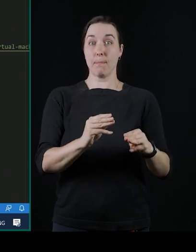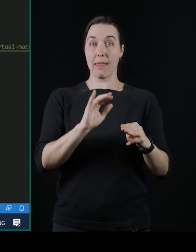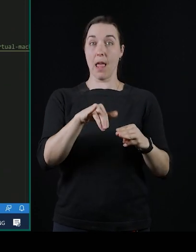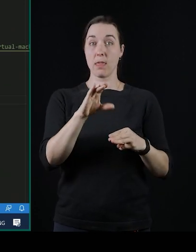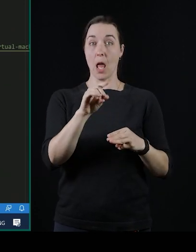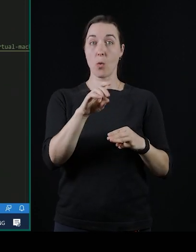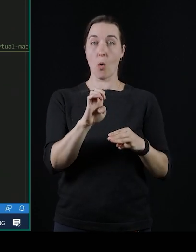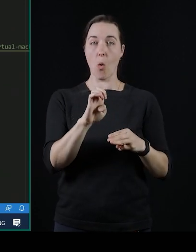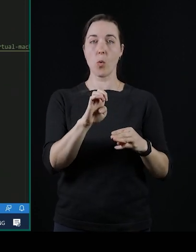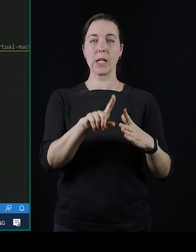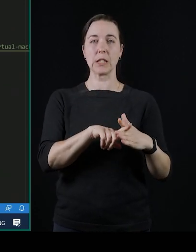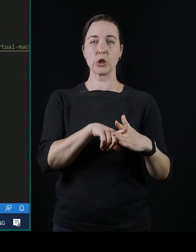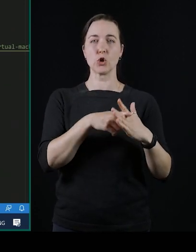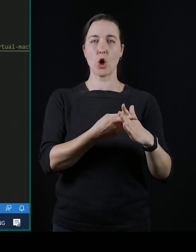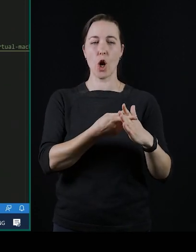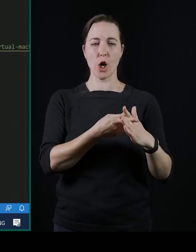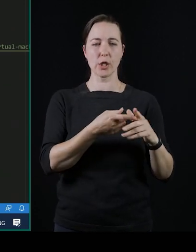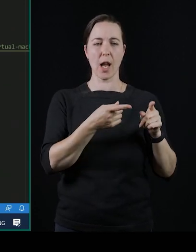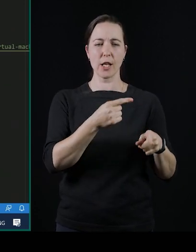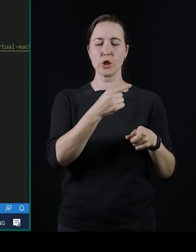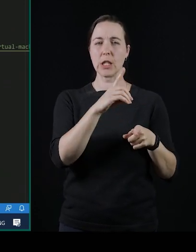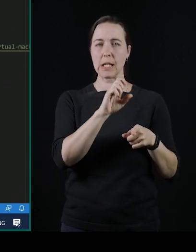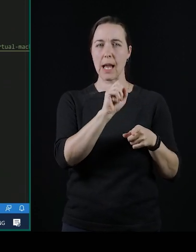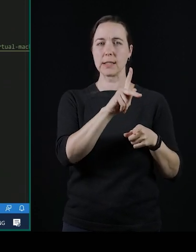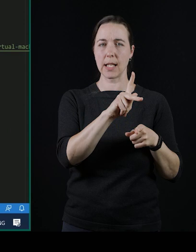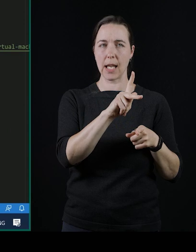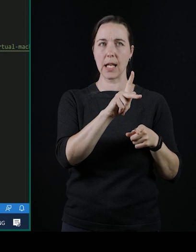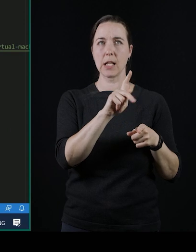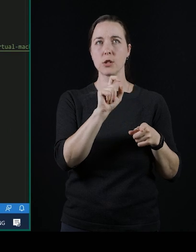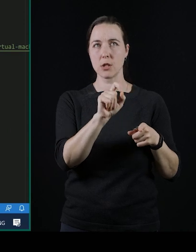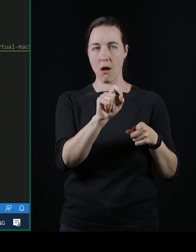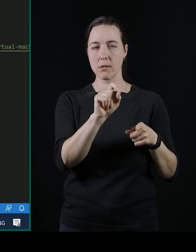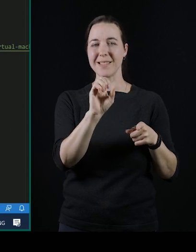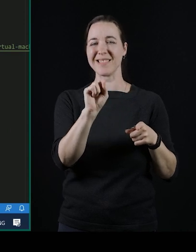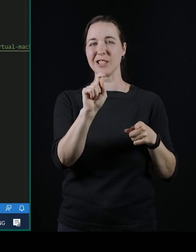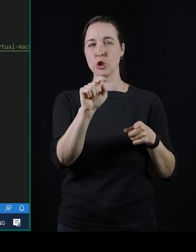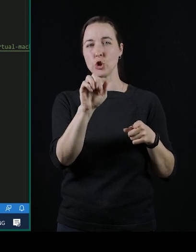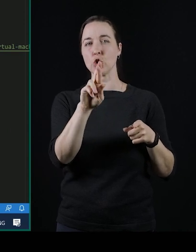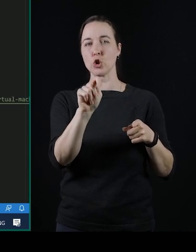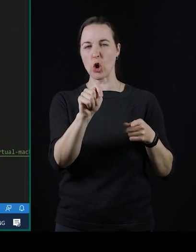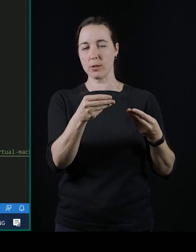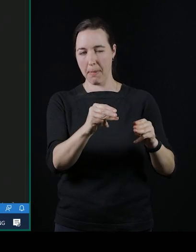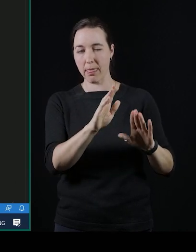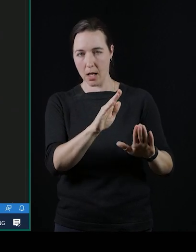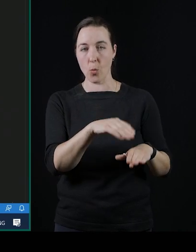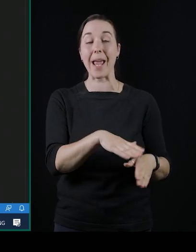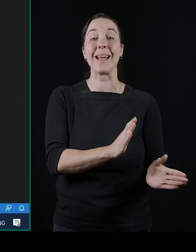it starts the GSDK, right? So it's the GSDK .startmethod.